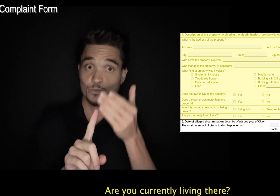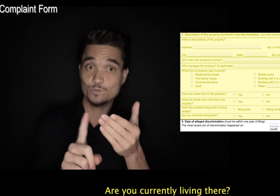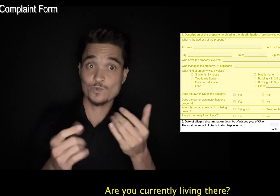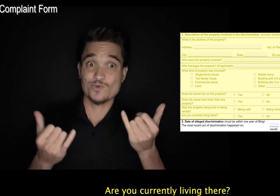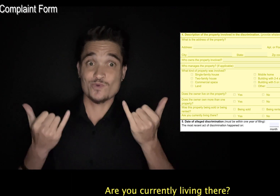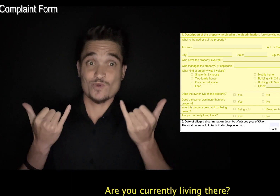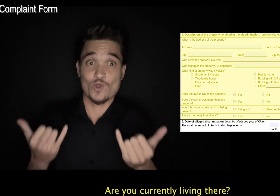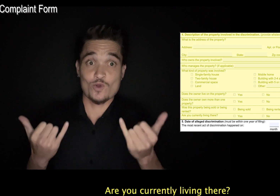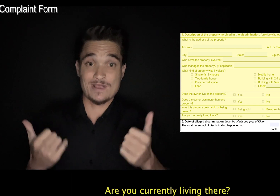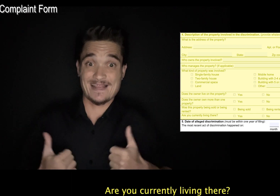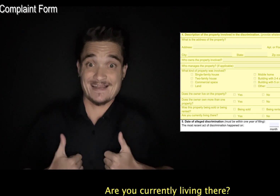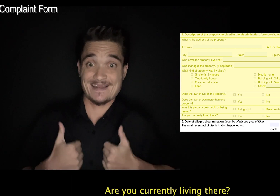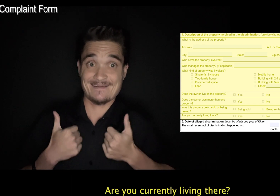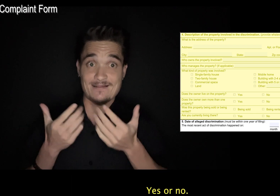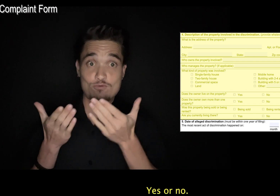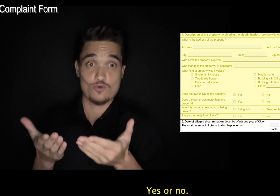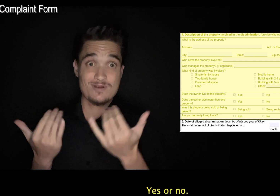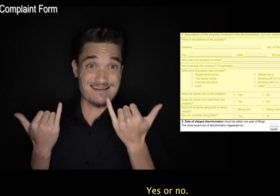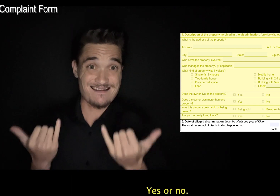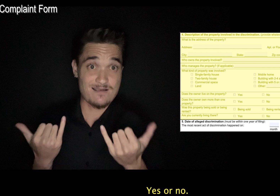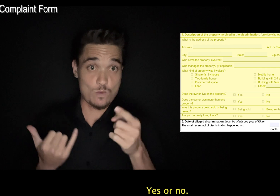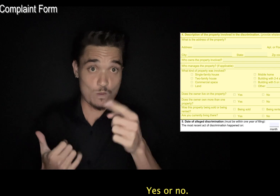Are you currently living there? Yes or no.